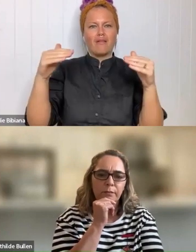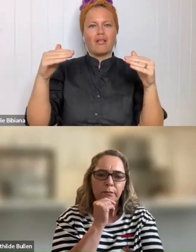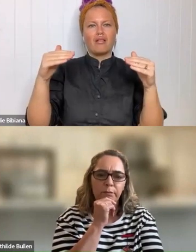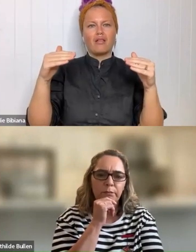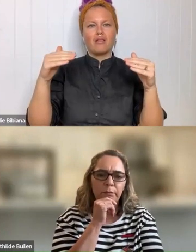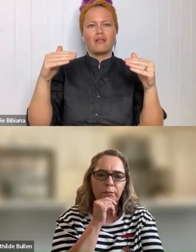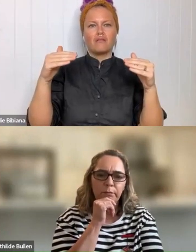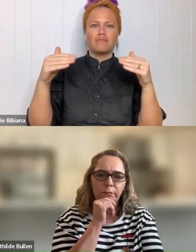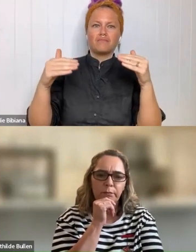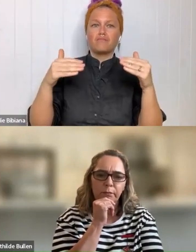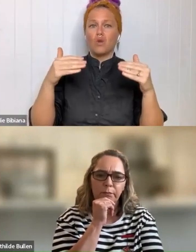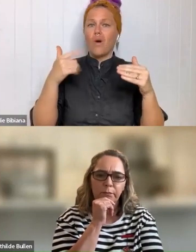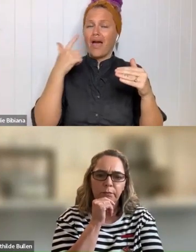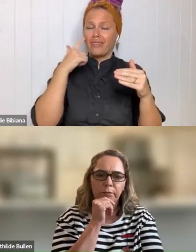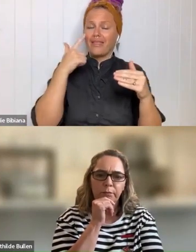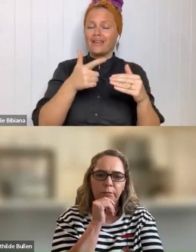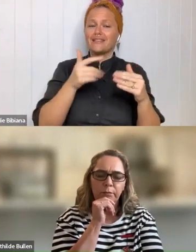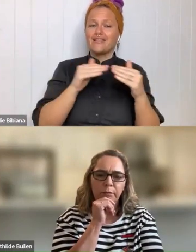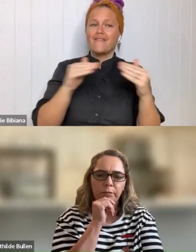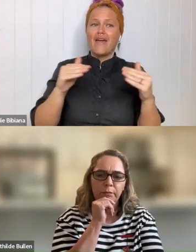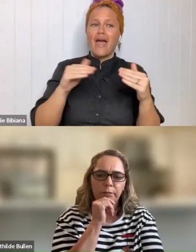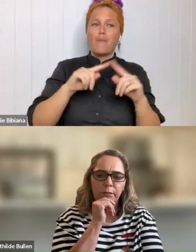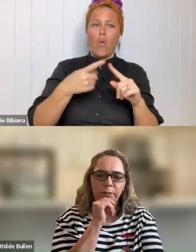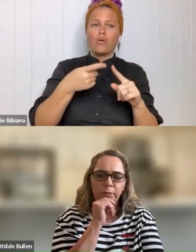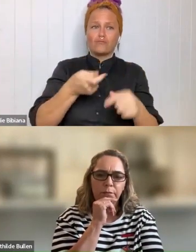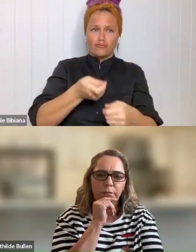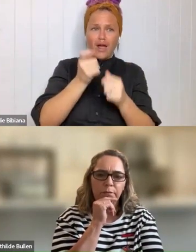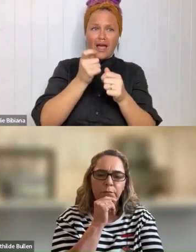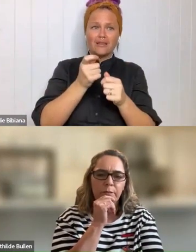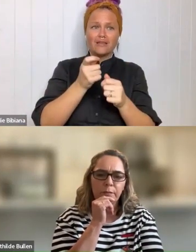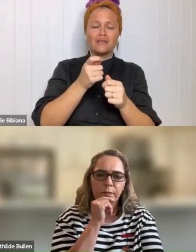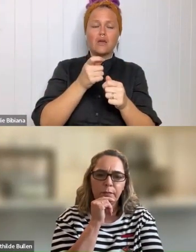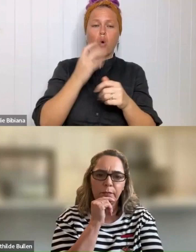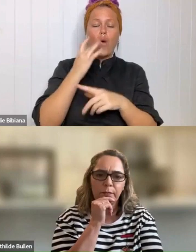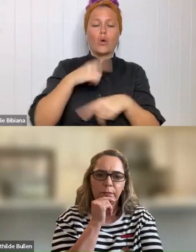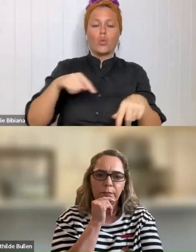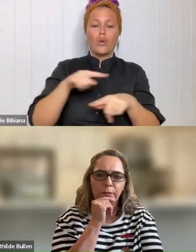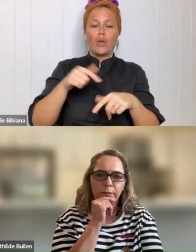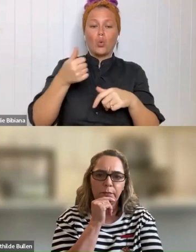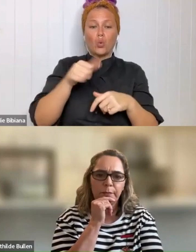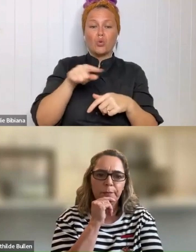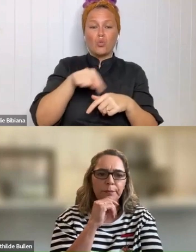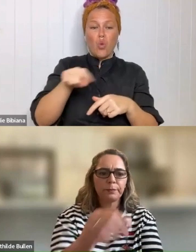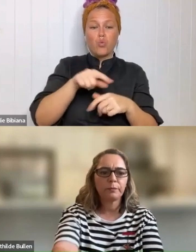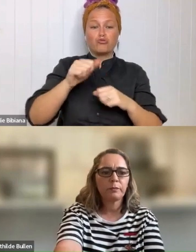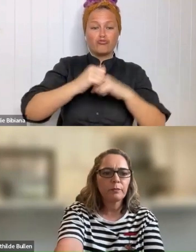think that's a really fair point. And when we're using those structures that are and working within those very